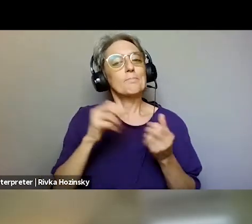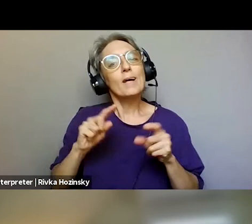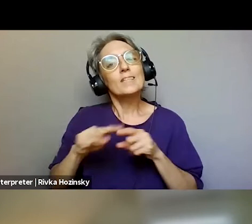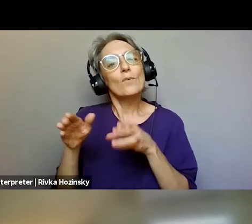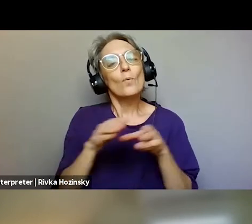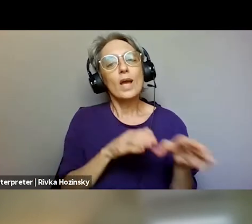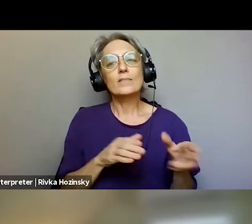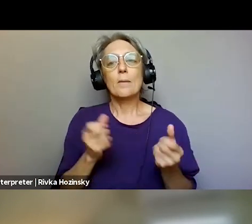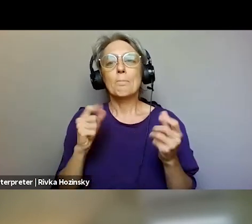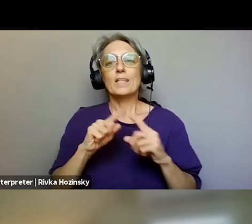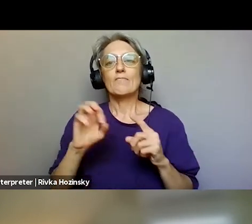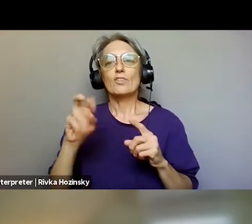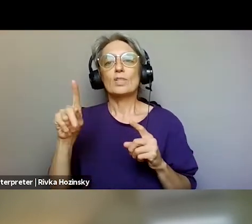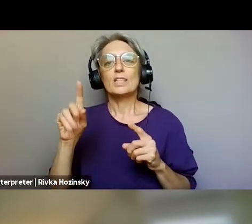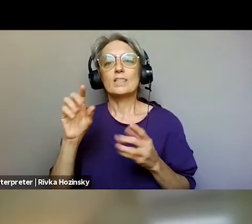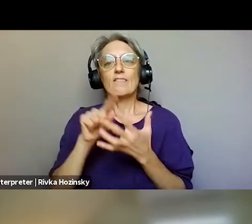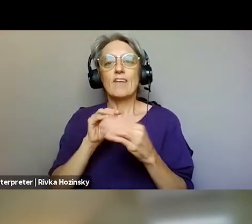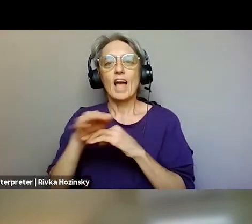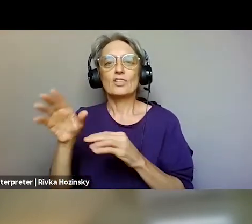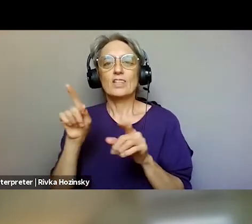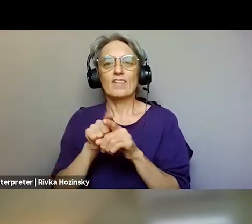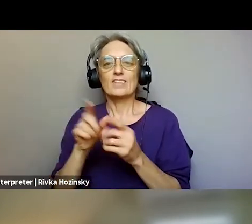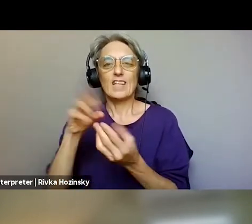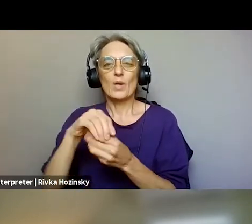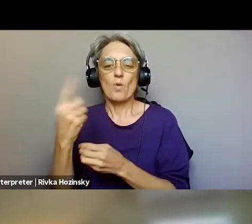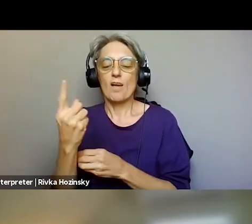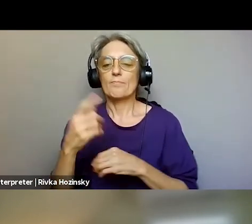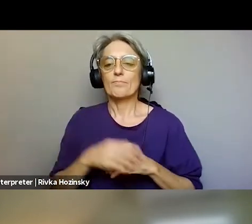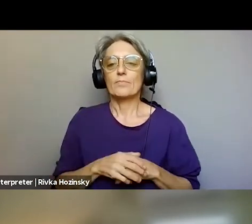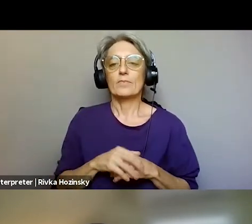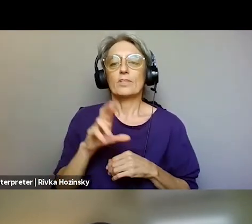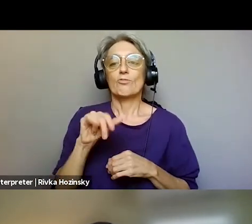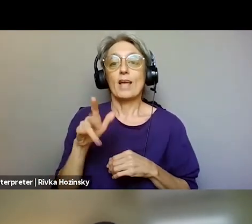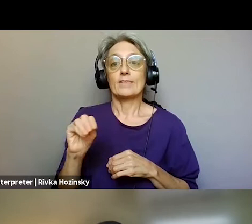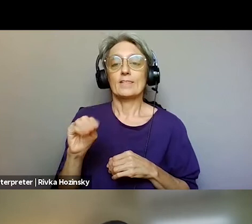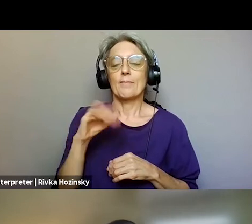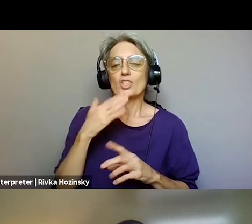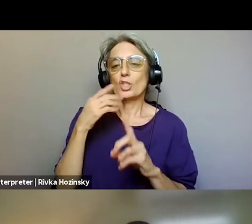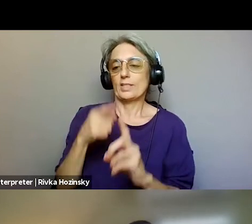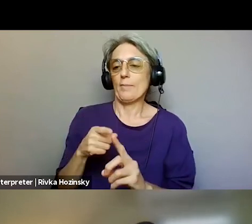think the experiences of racism is a really great example and Eric also touched on issues related to